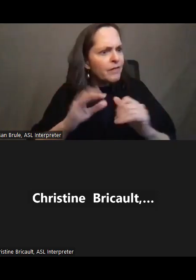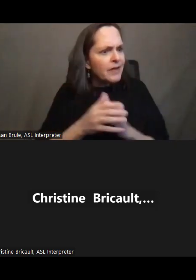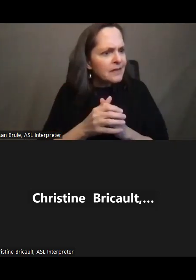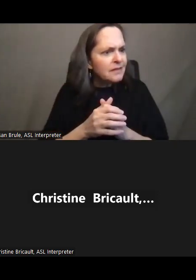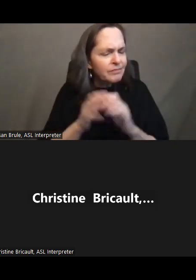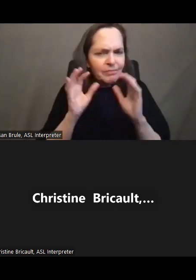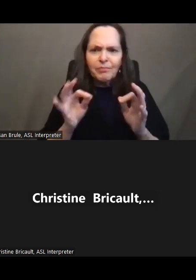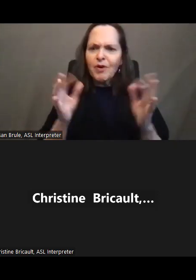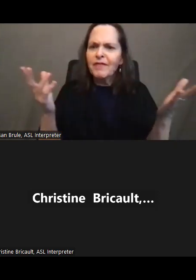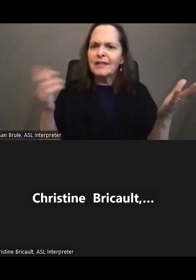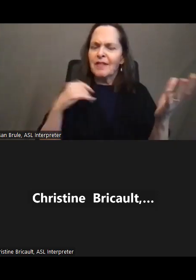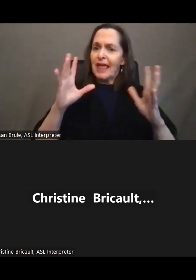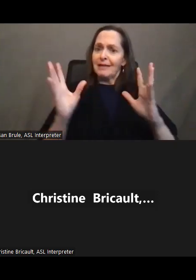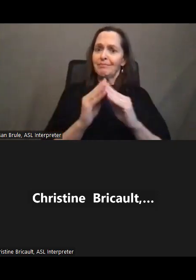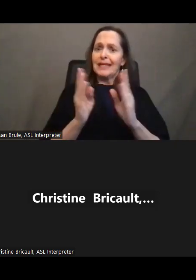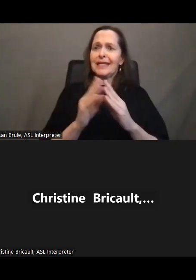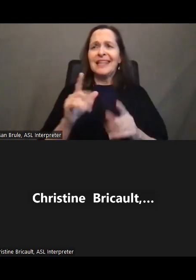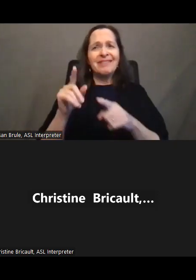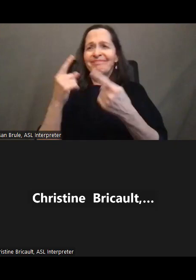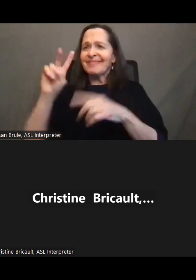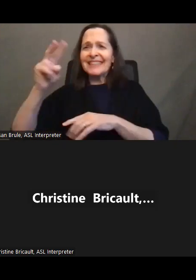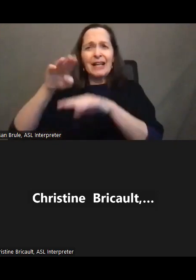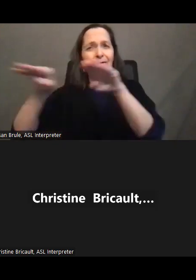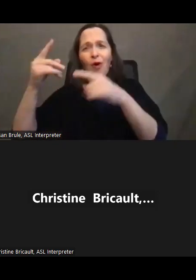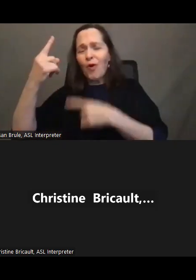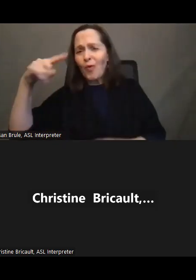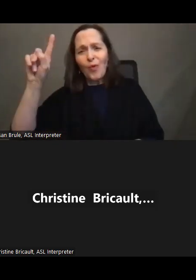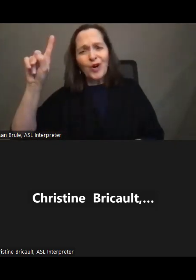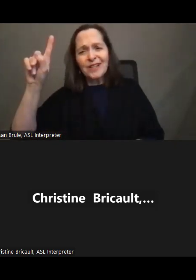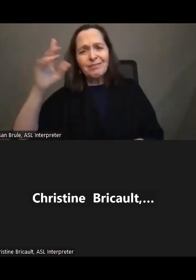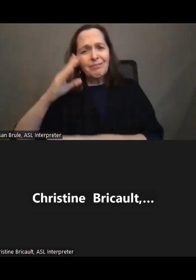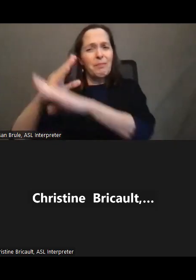They should have the meeting in an accessible location, and they should fix that elevator as soon as they can.